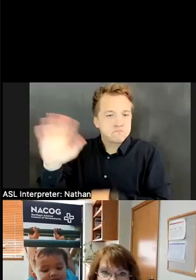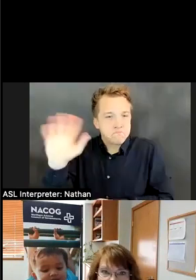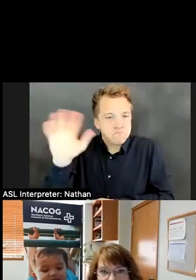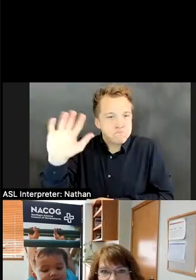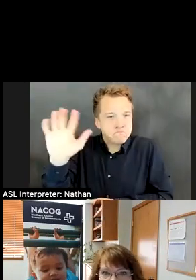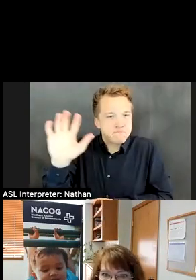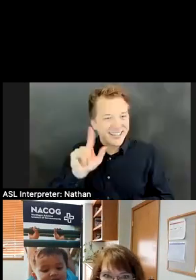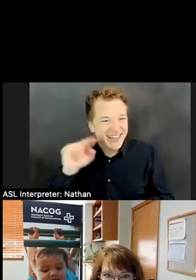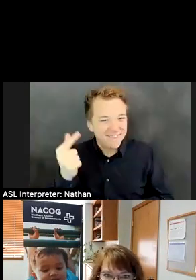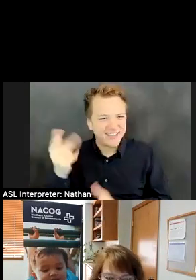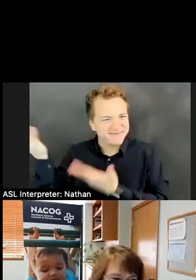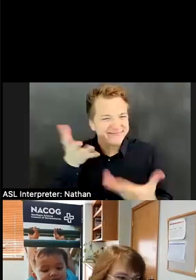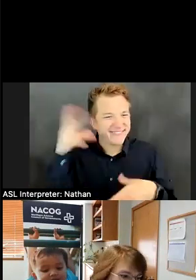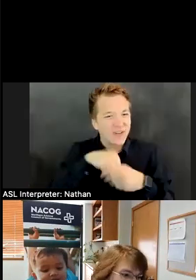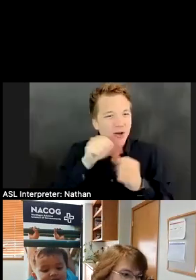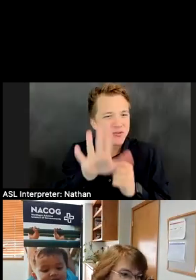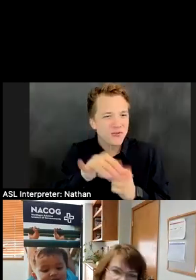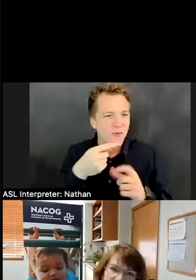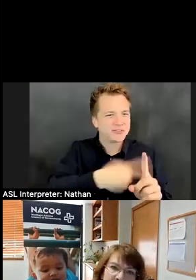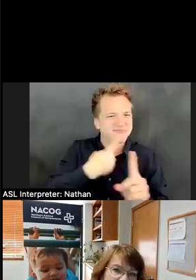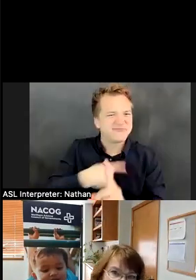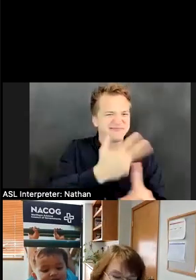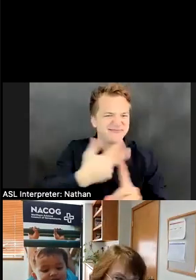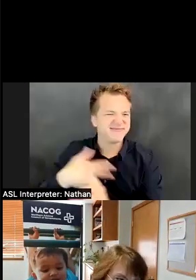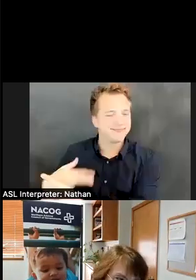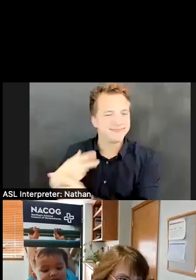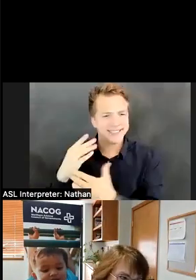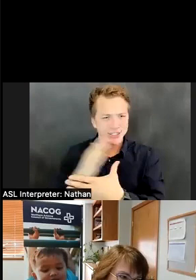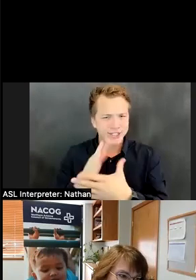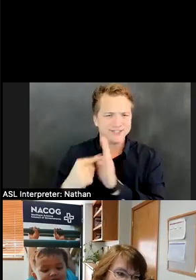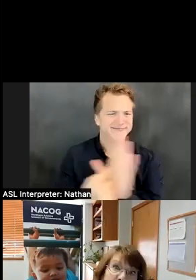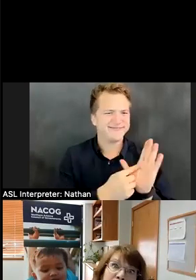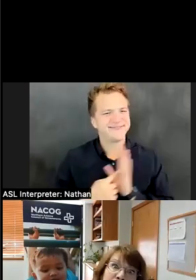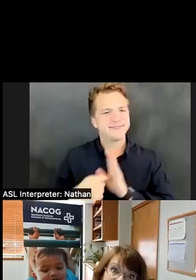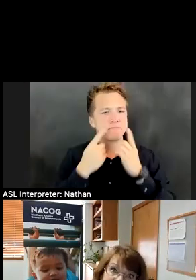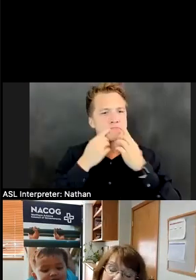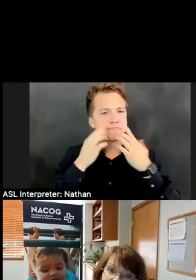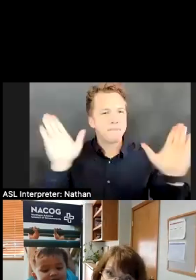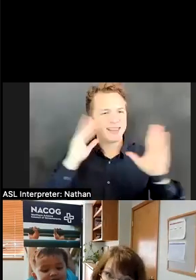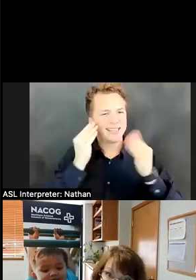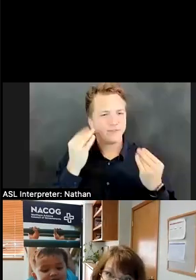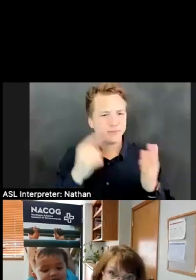Make it a part of your vision and mission. Share it with everyone. Make it public. Revisit it regularly.